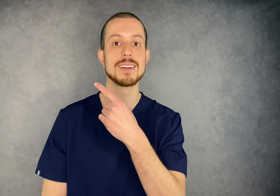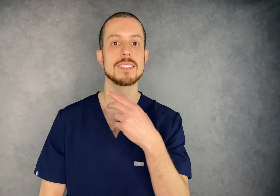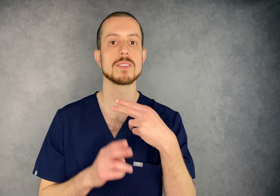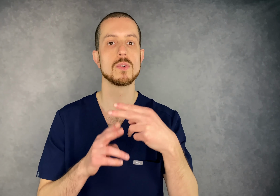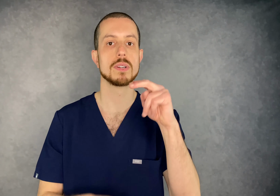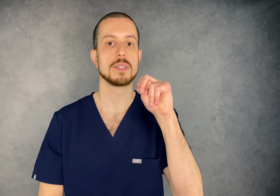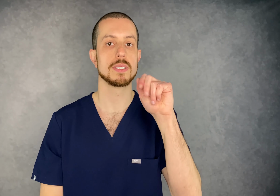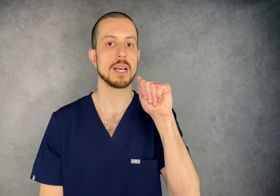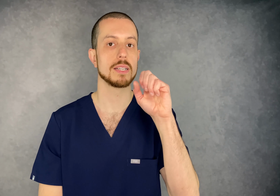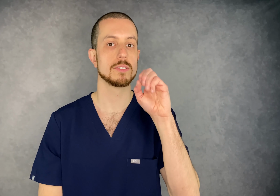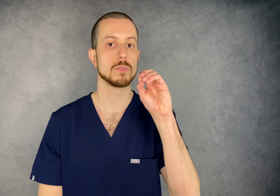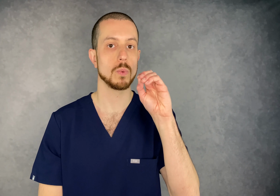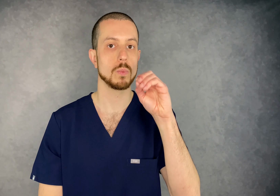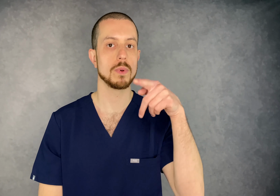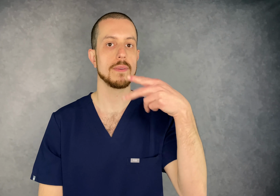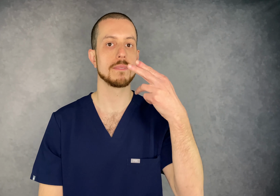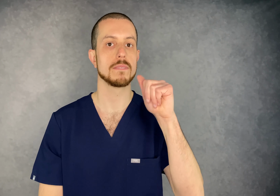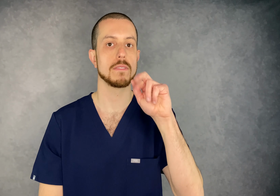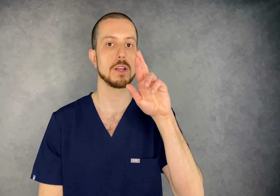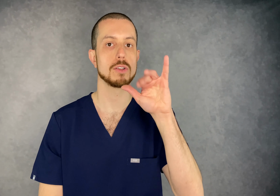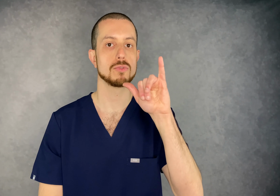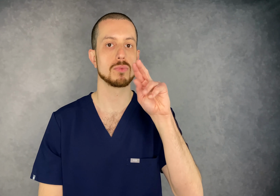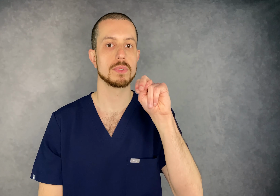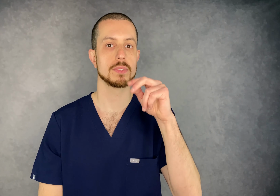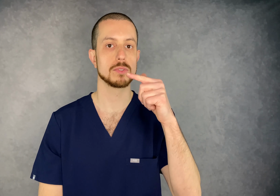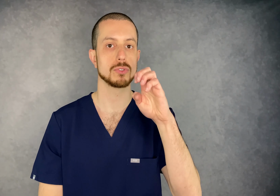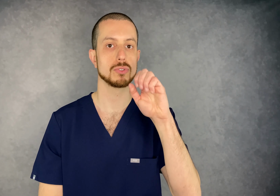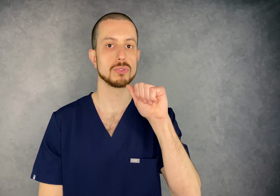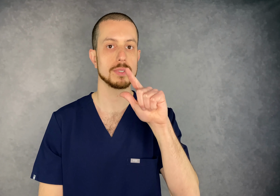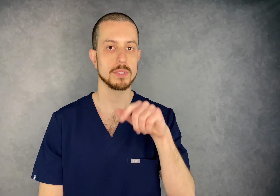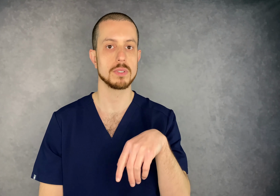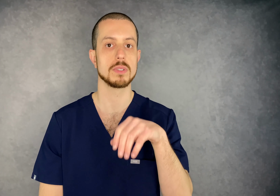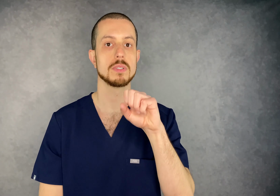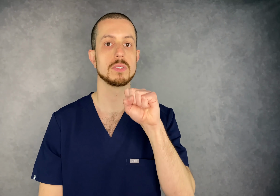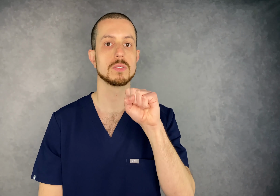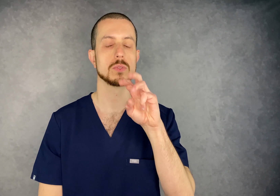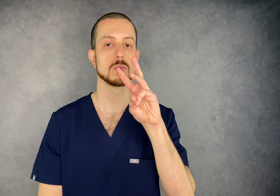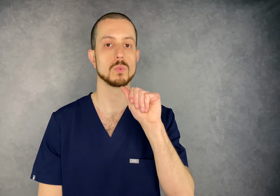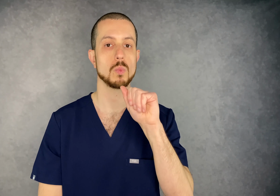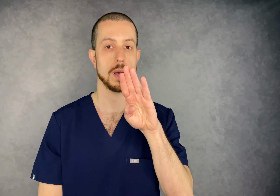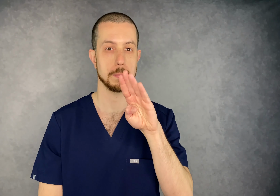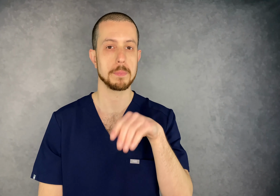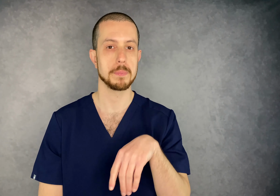See that? That's called a nasopharyngeal swab.